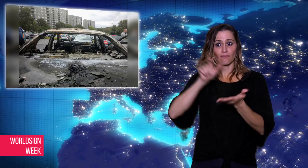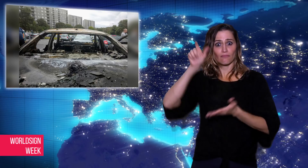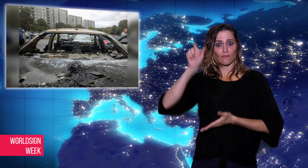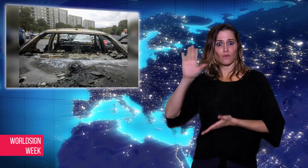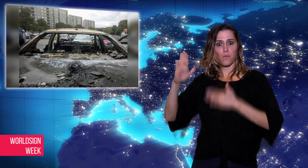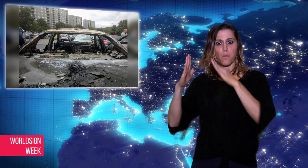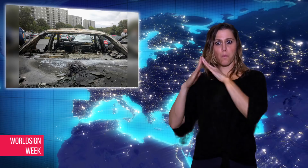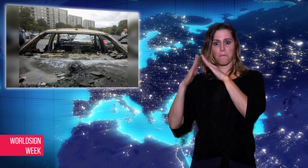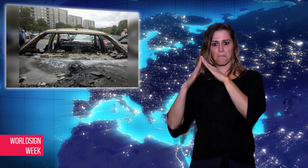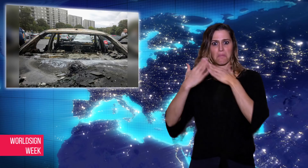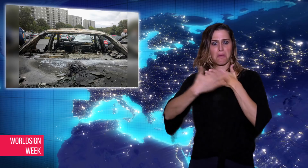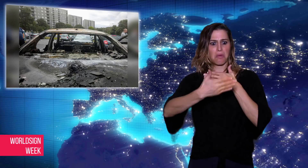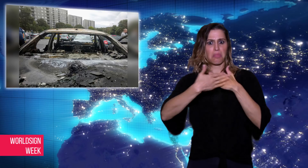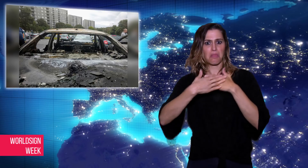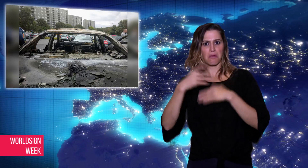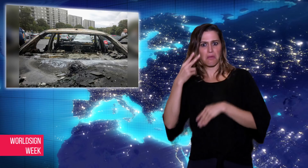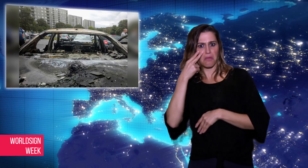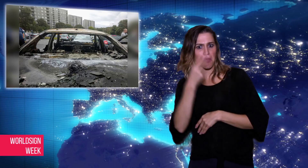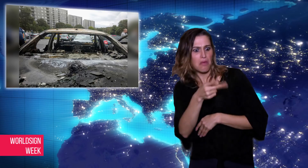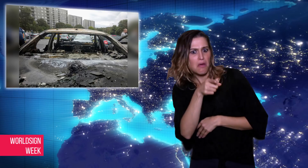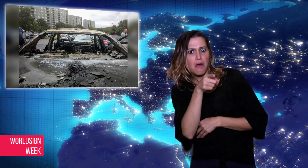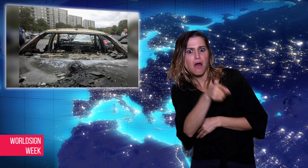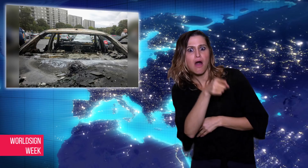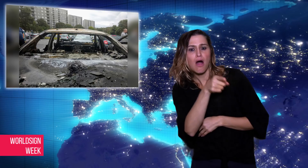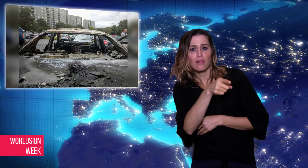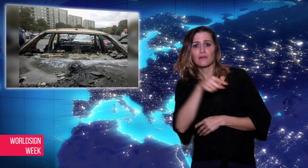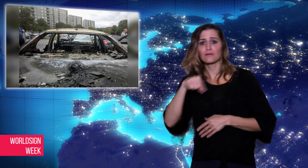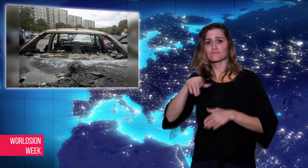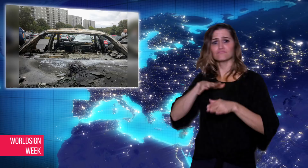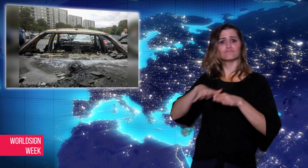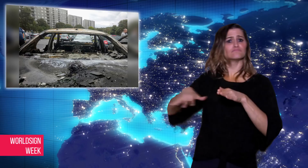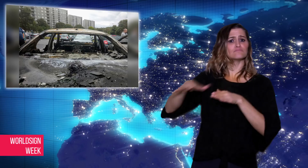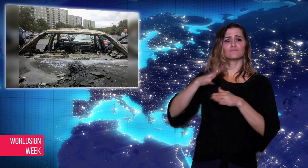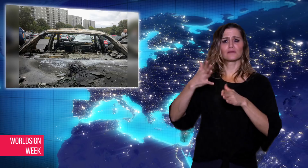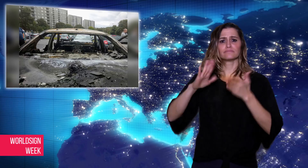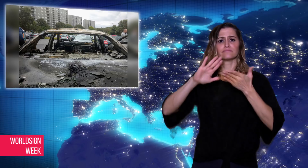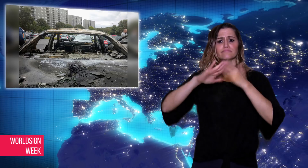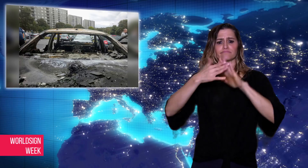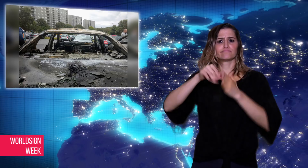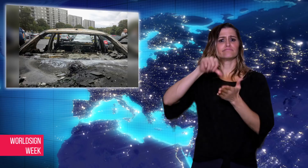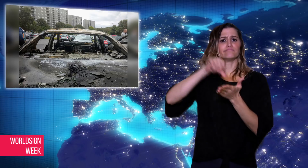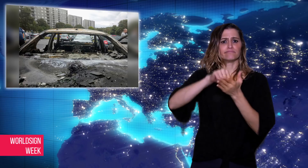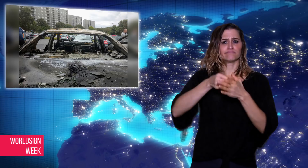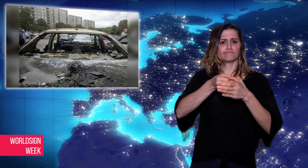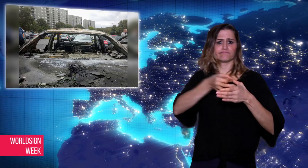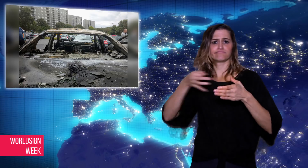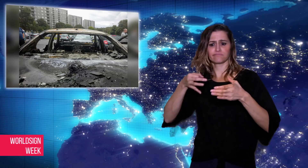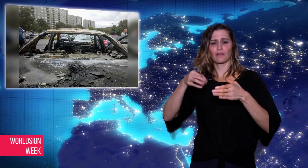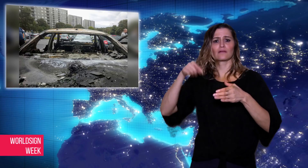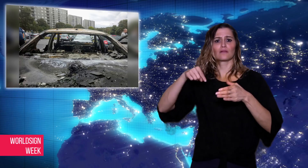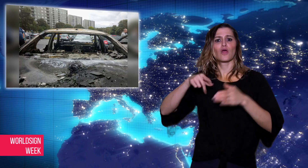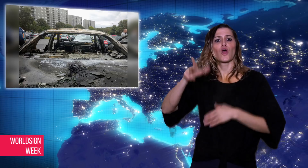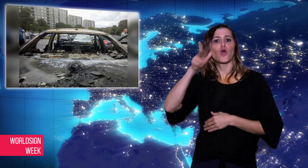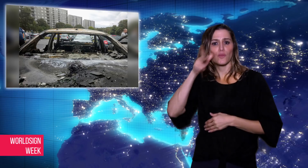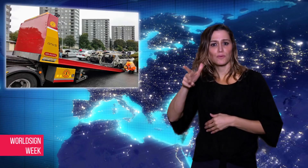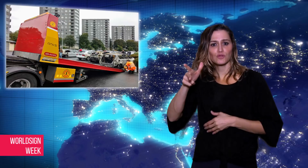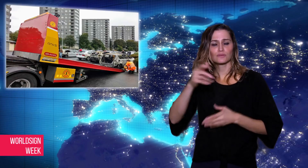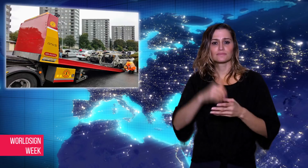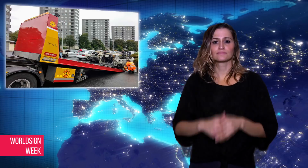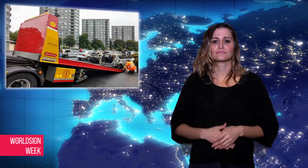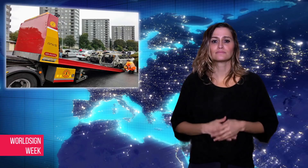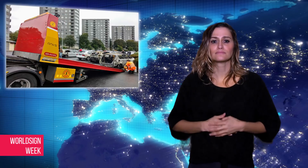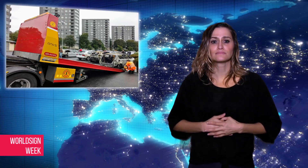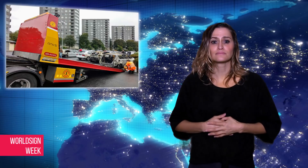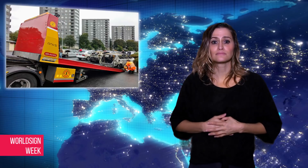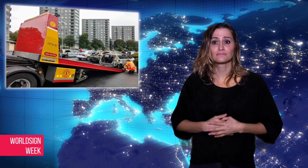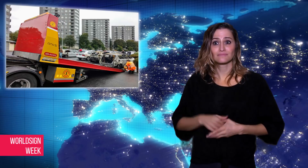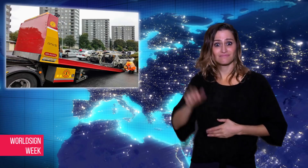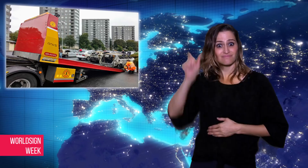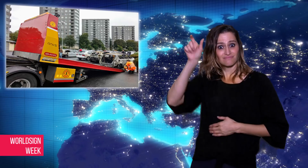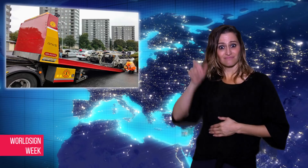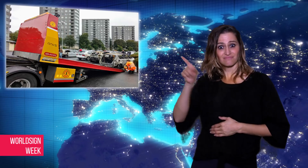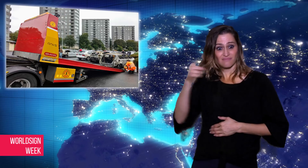near his home in a suburb in Goteborg.